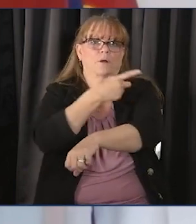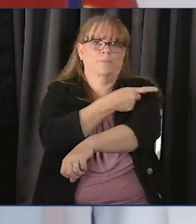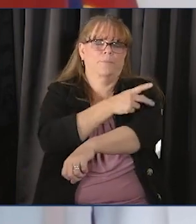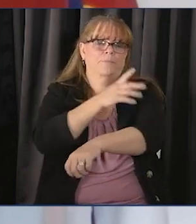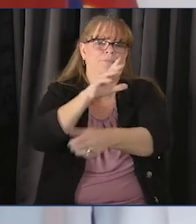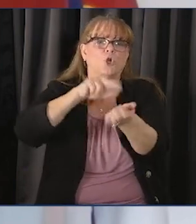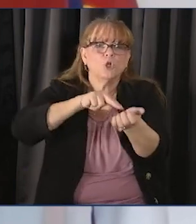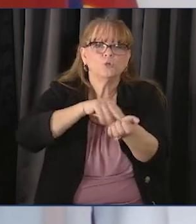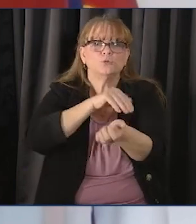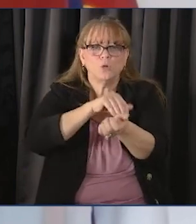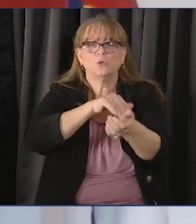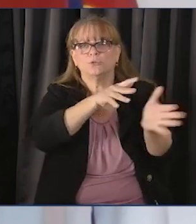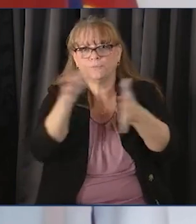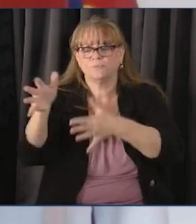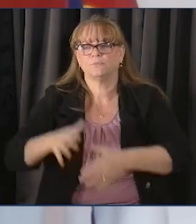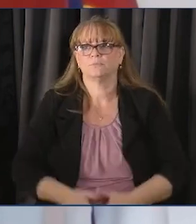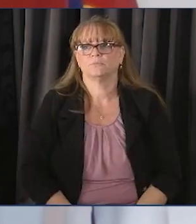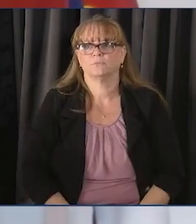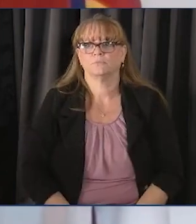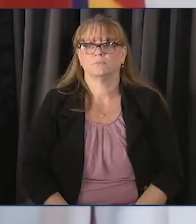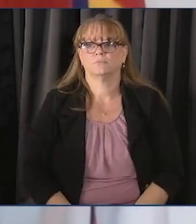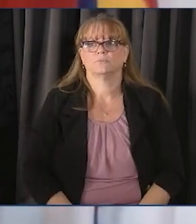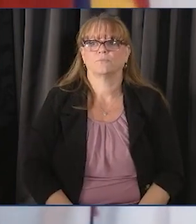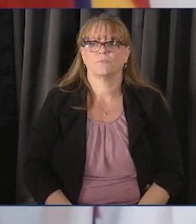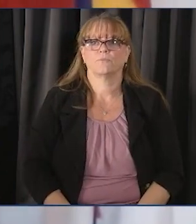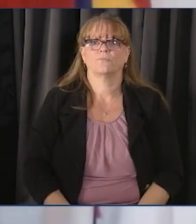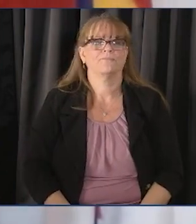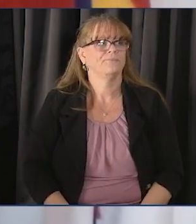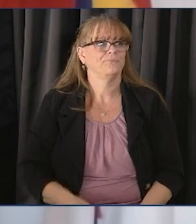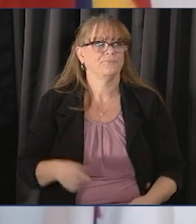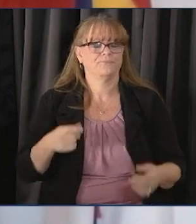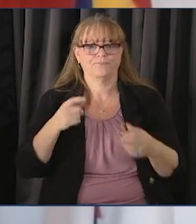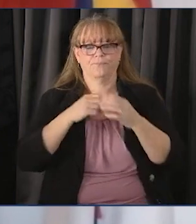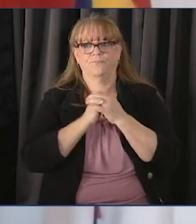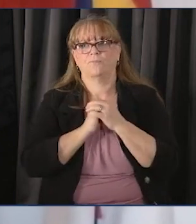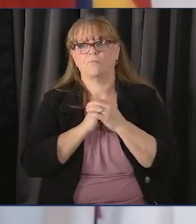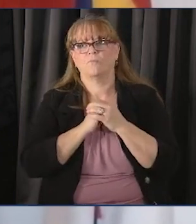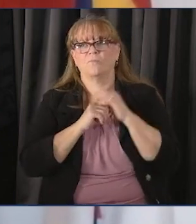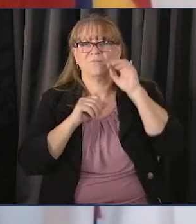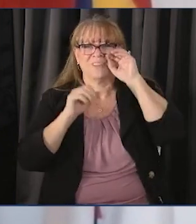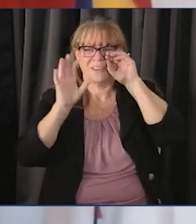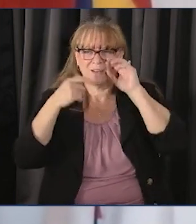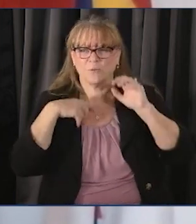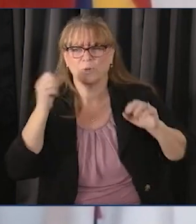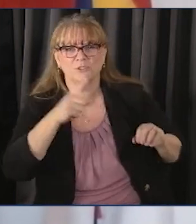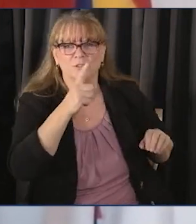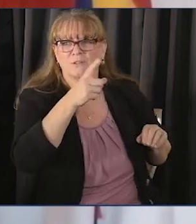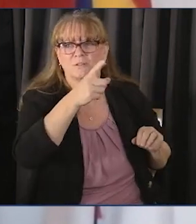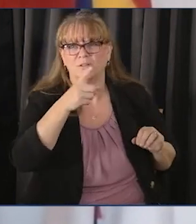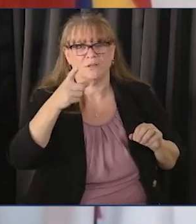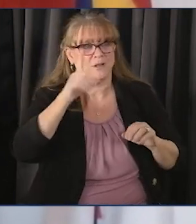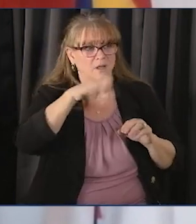second doses will be readily available on time. I'm curious if you can speak to that at all. Thank you. Yes, second doses,